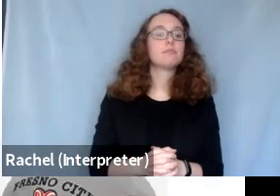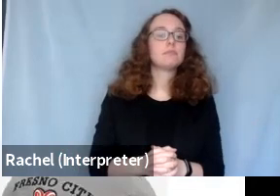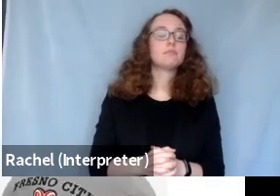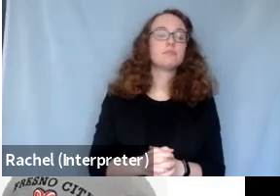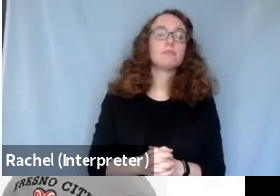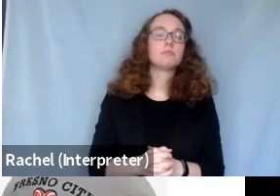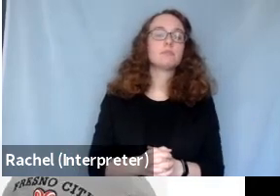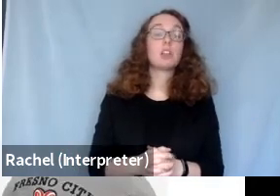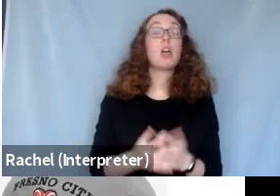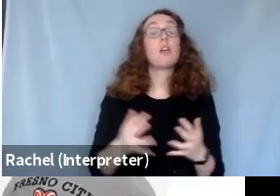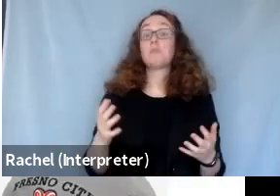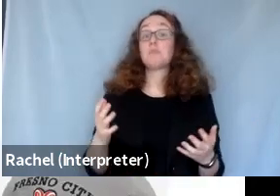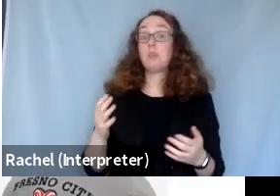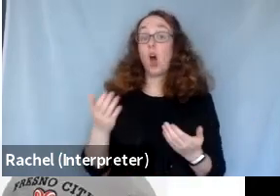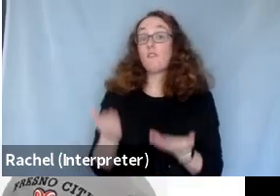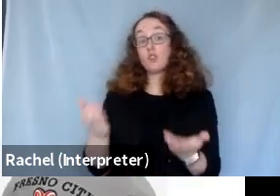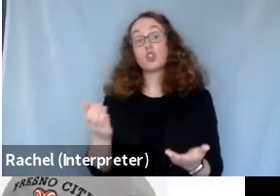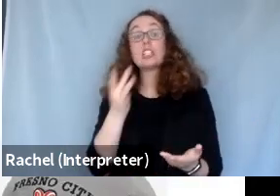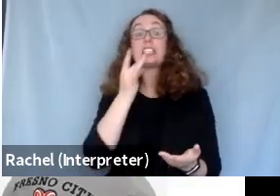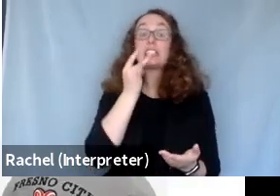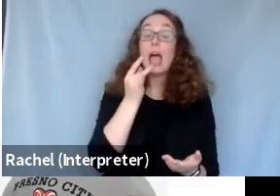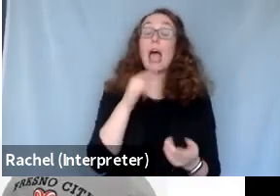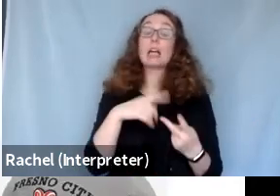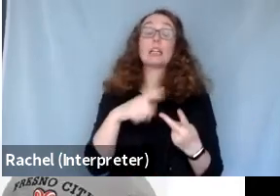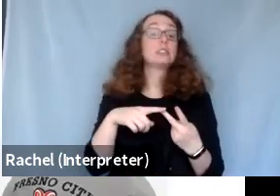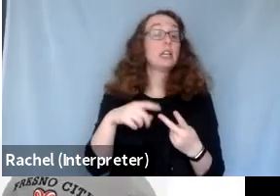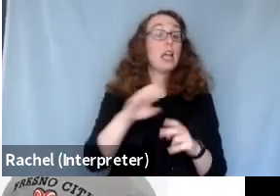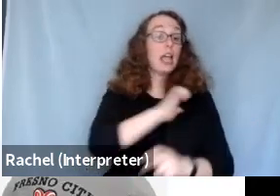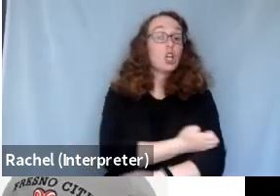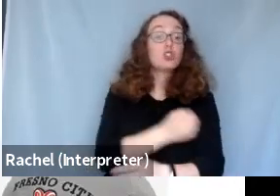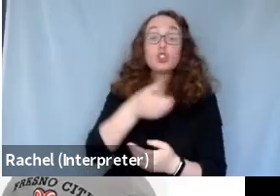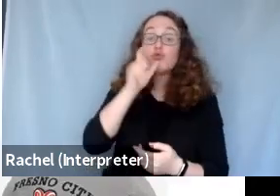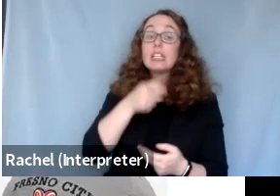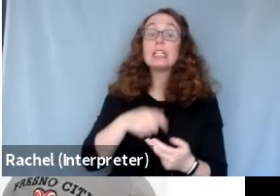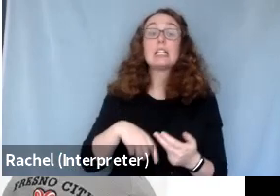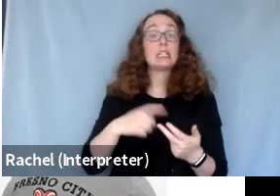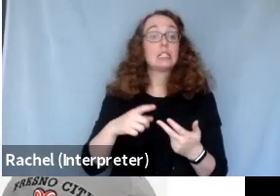snacks and energy drinks, soda and once we're past course materials in a